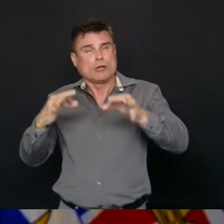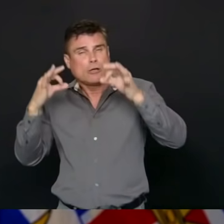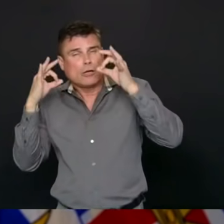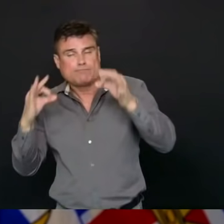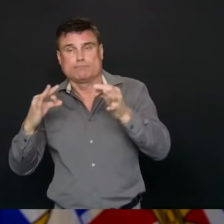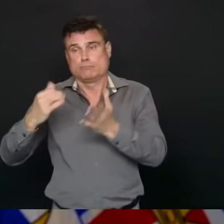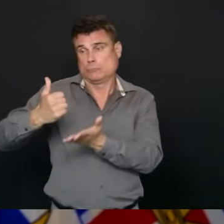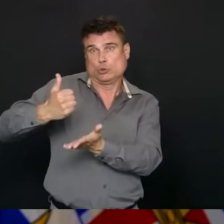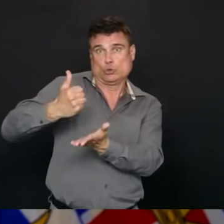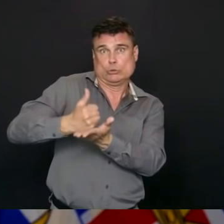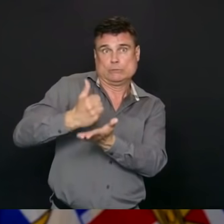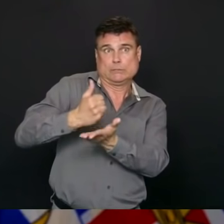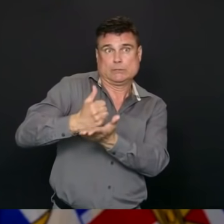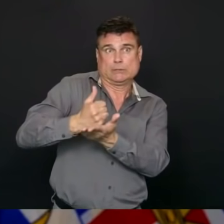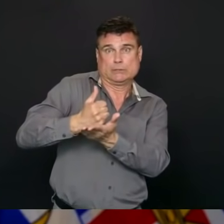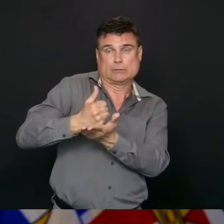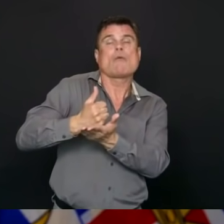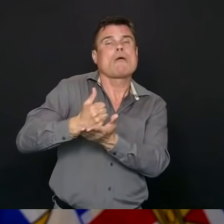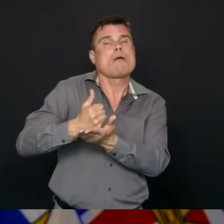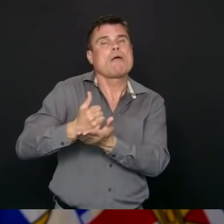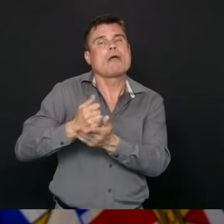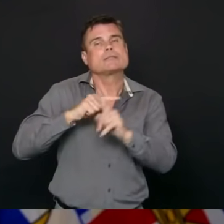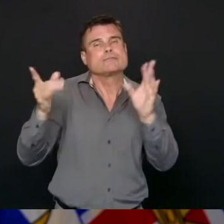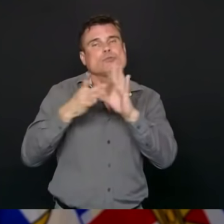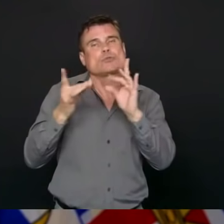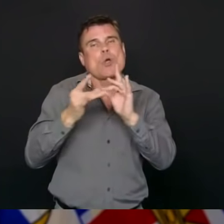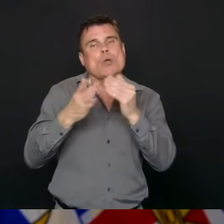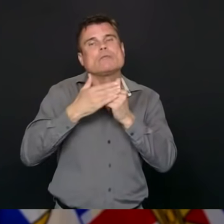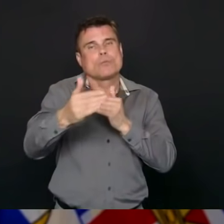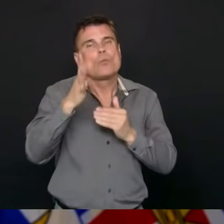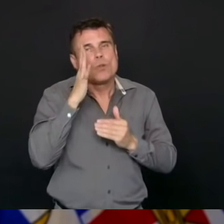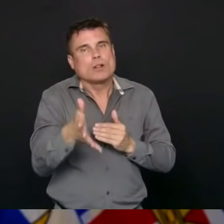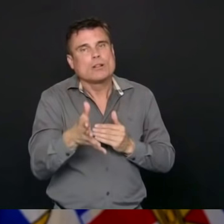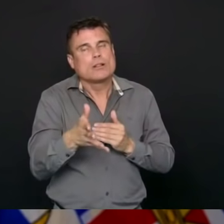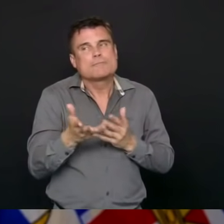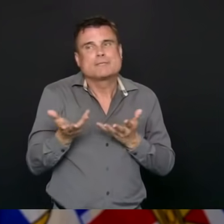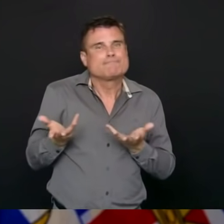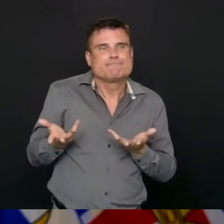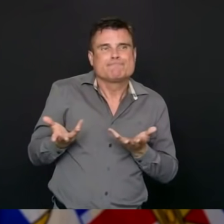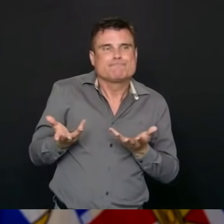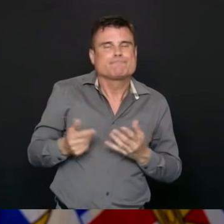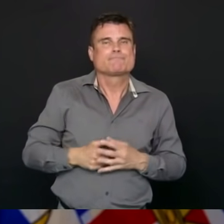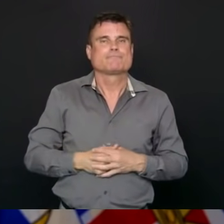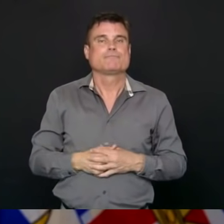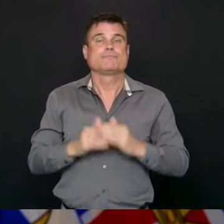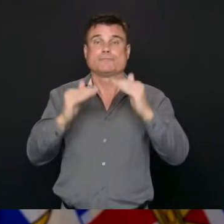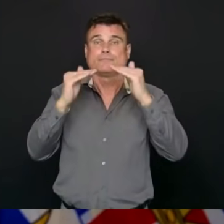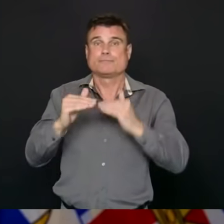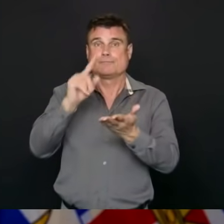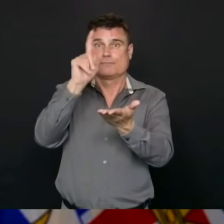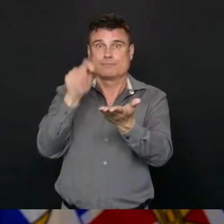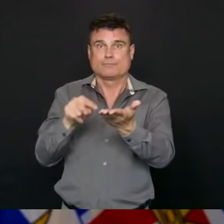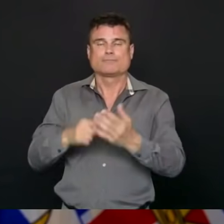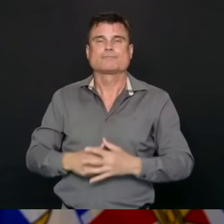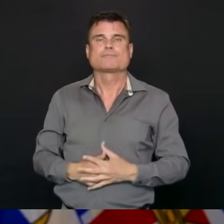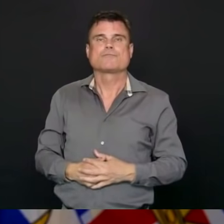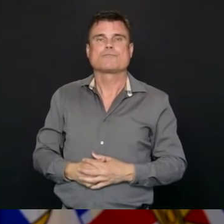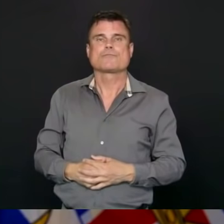Dr Henry, on some other types of groupings